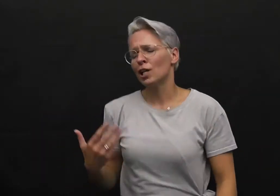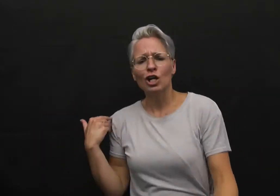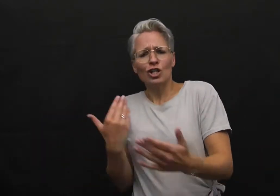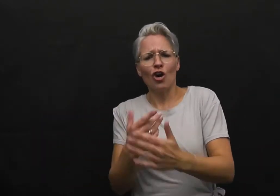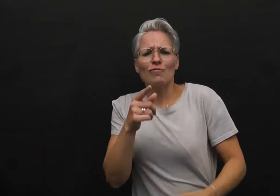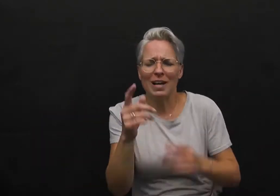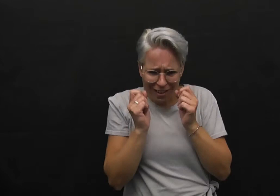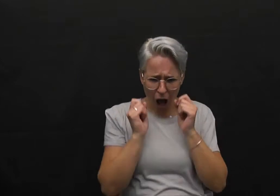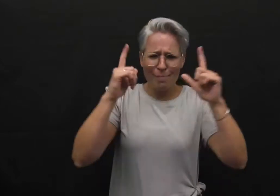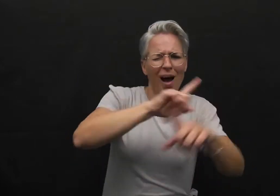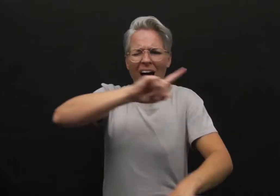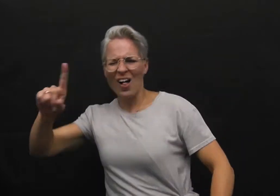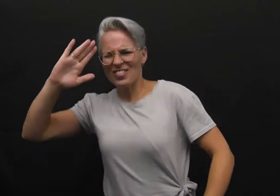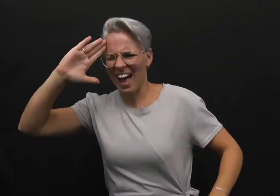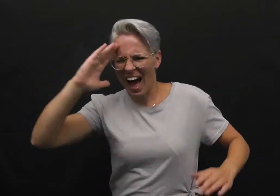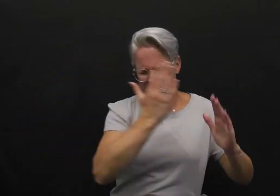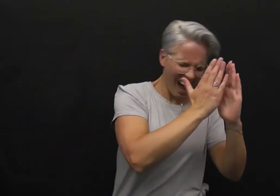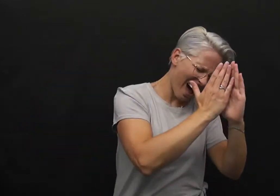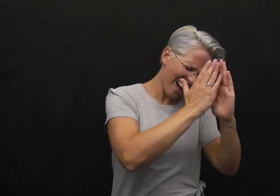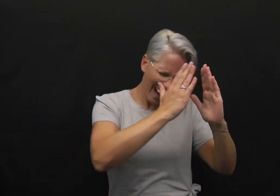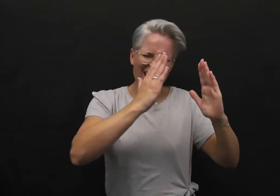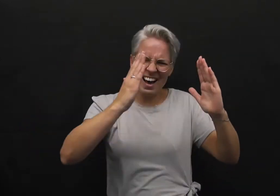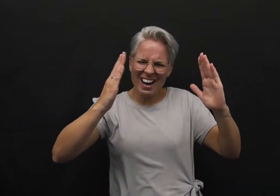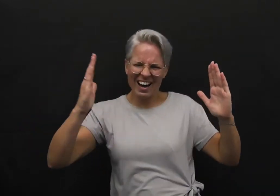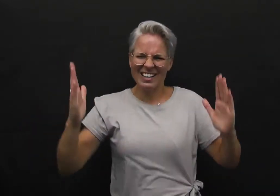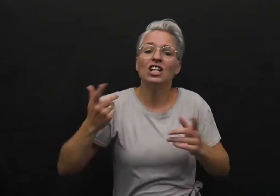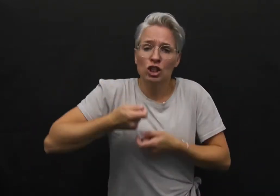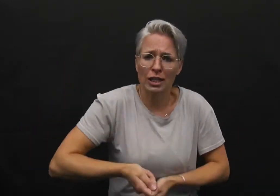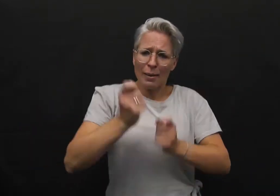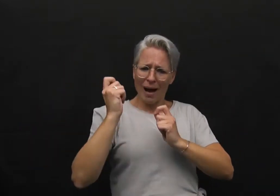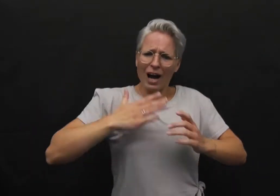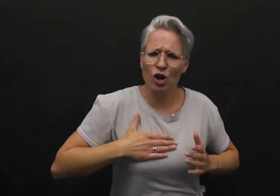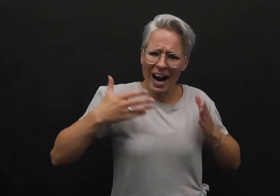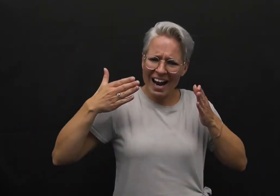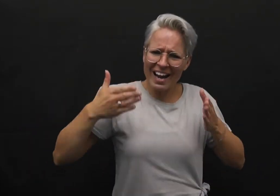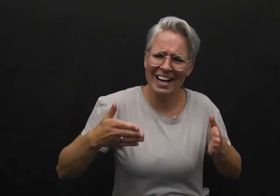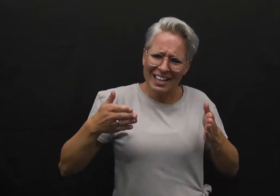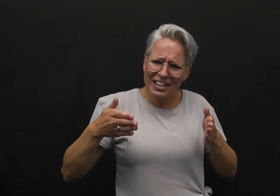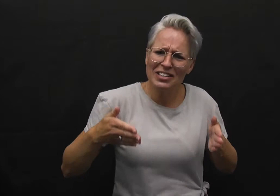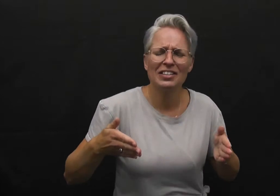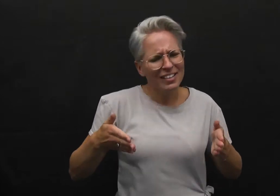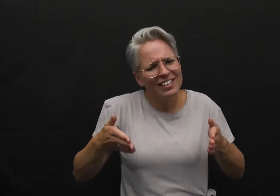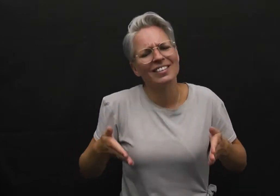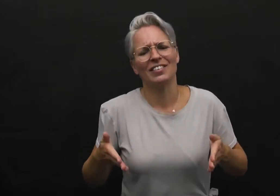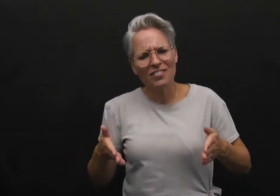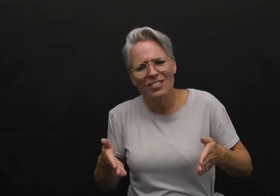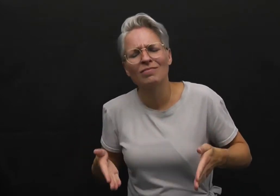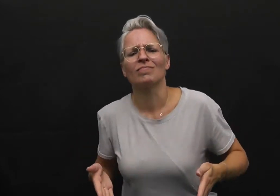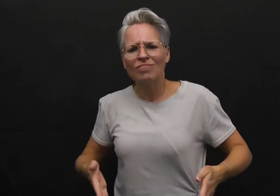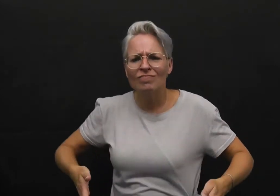You've been out all night Diggin' my grave